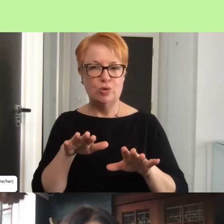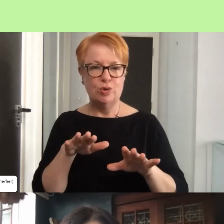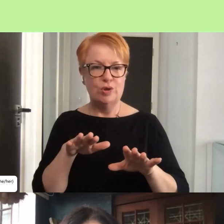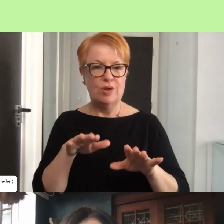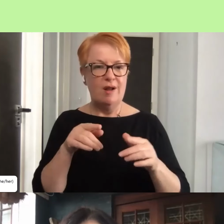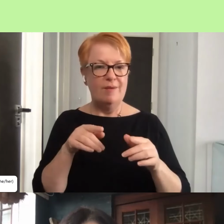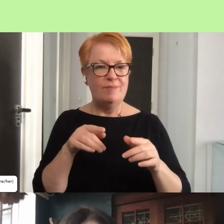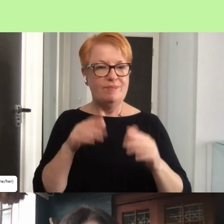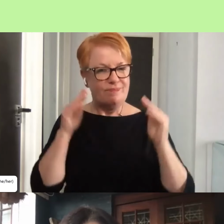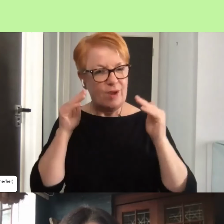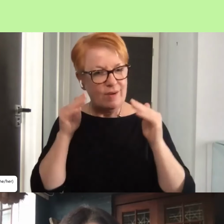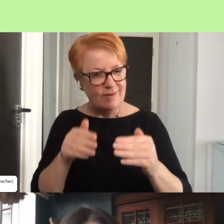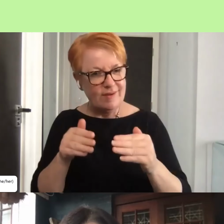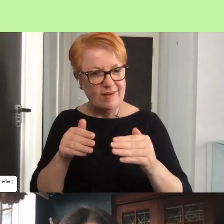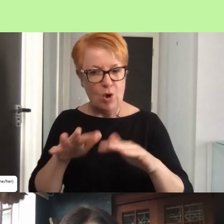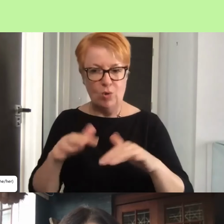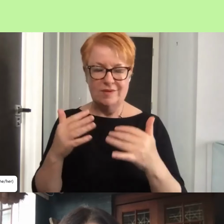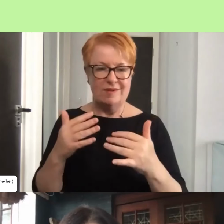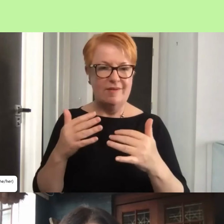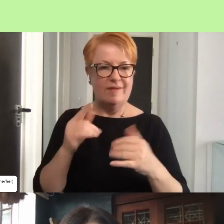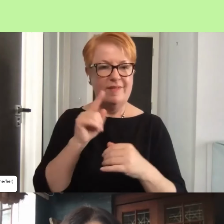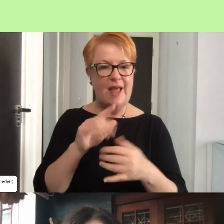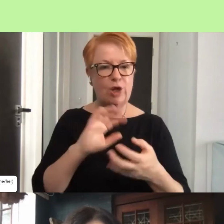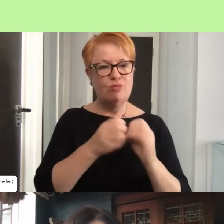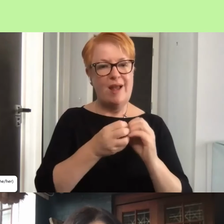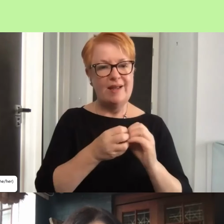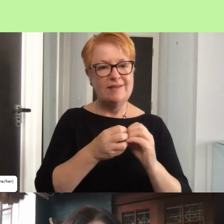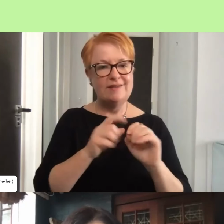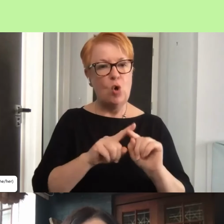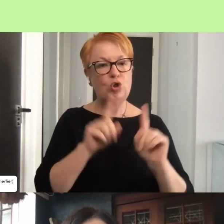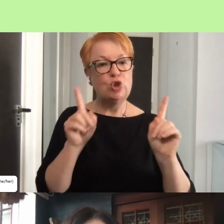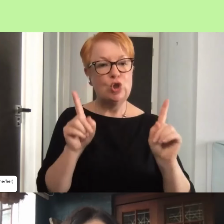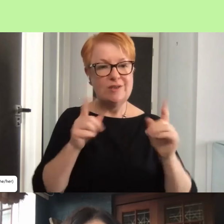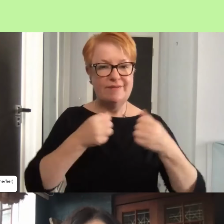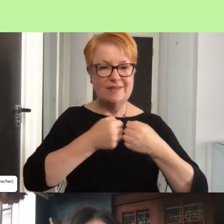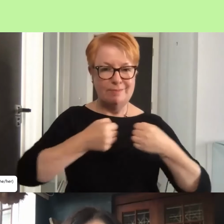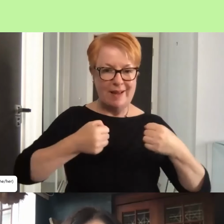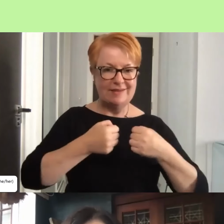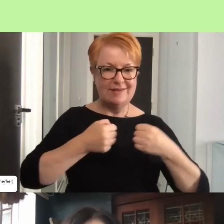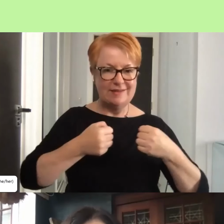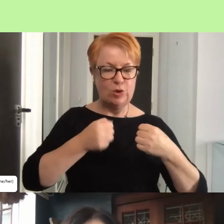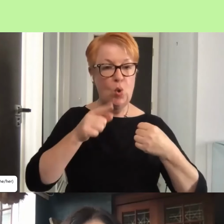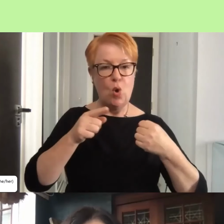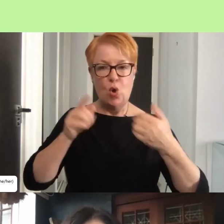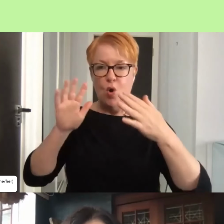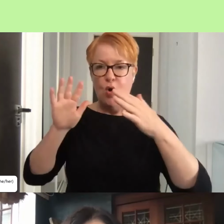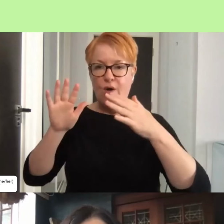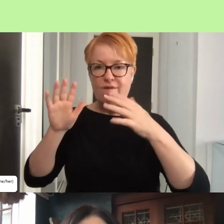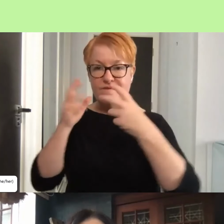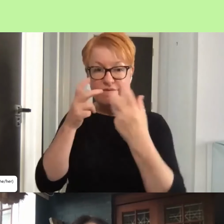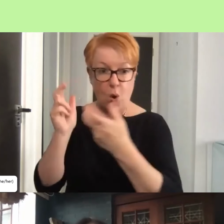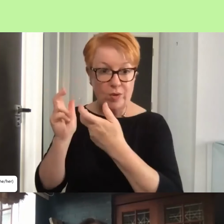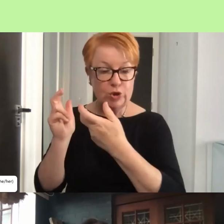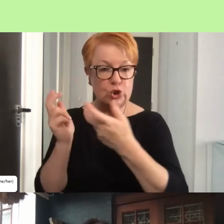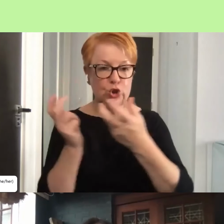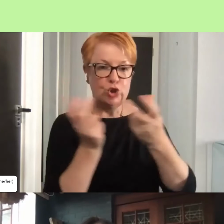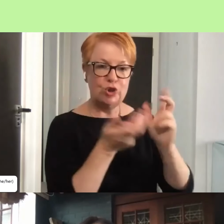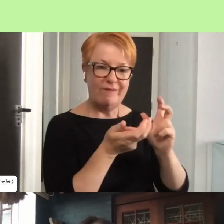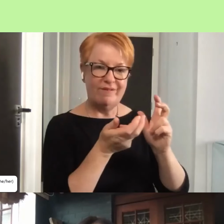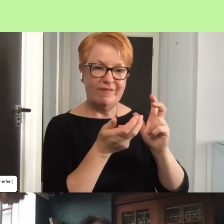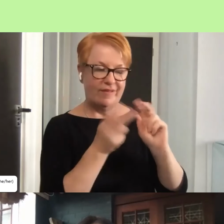they create alternative spaces of shifting your focus and, and I like this idea of resistance.